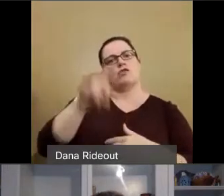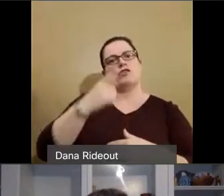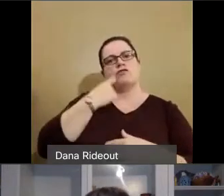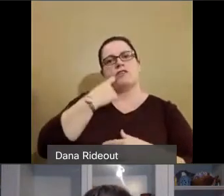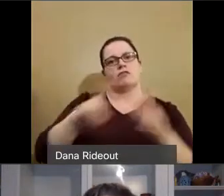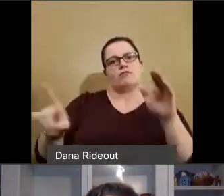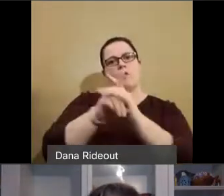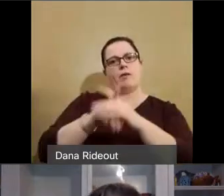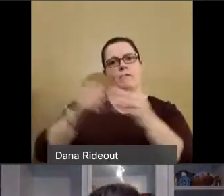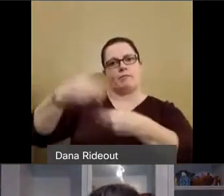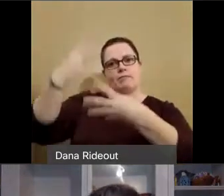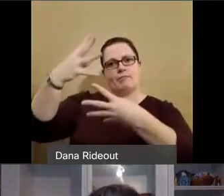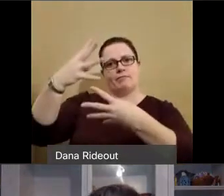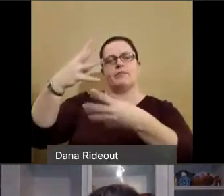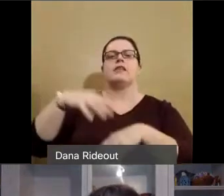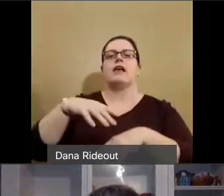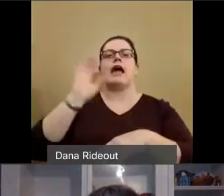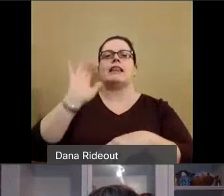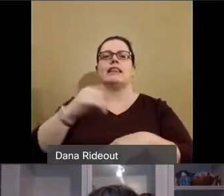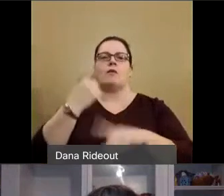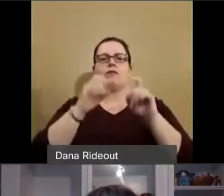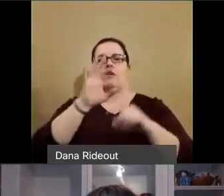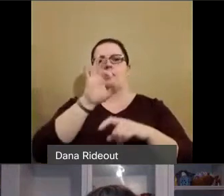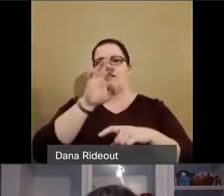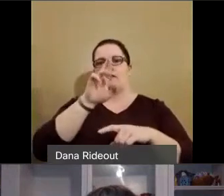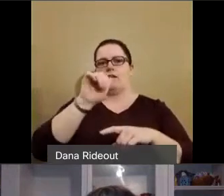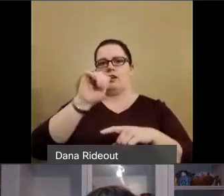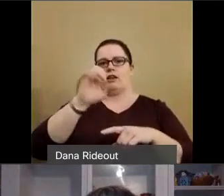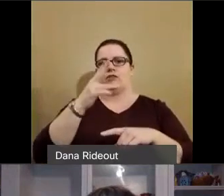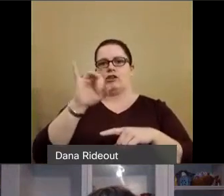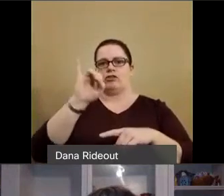Yeah, so this 1 is from Francesca Scala and this is for everybody.